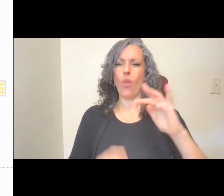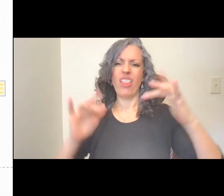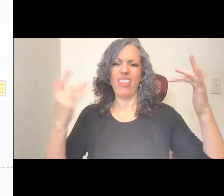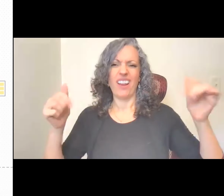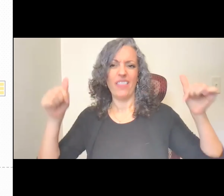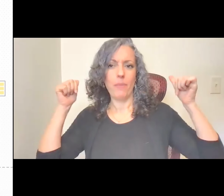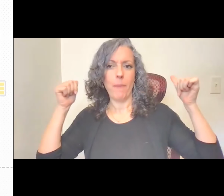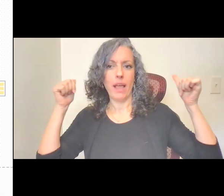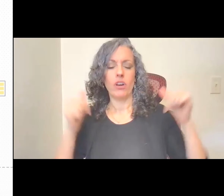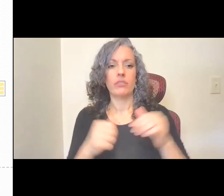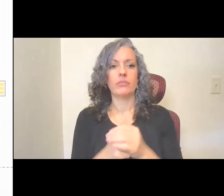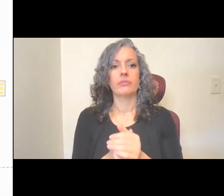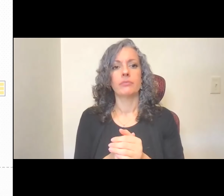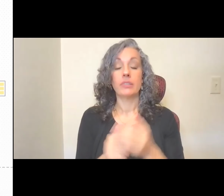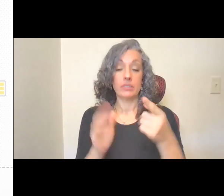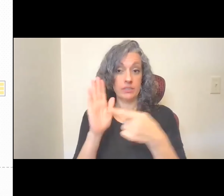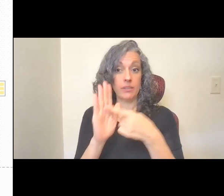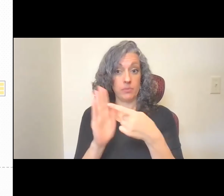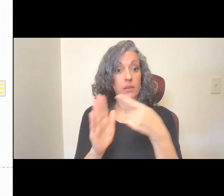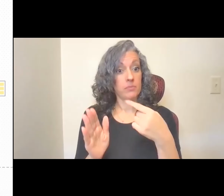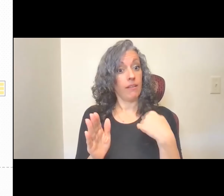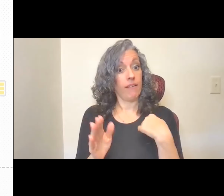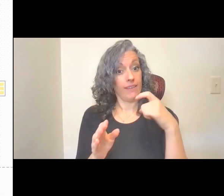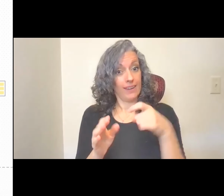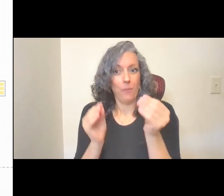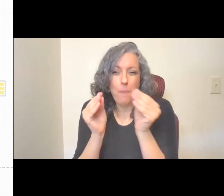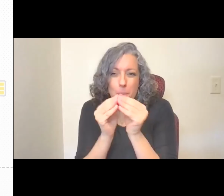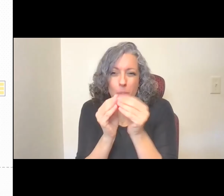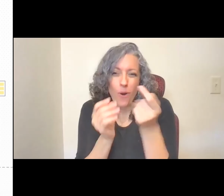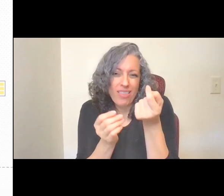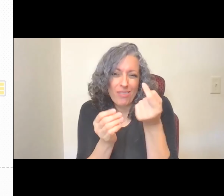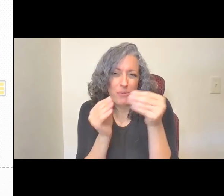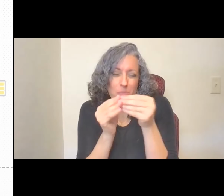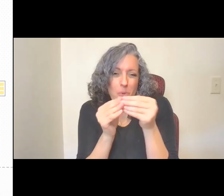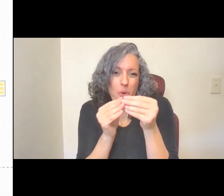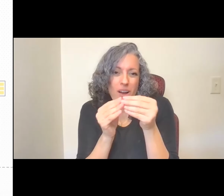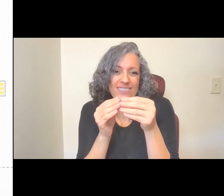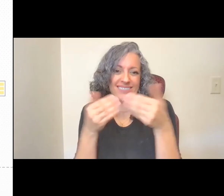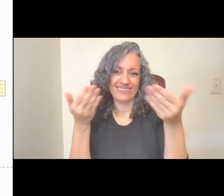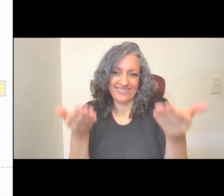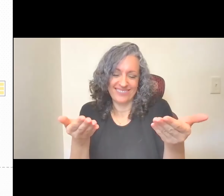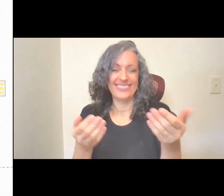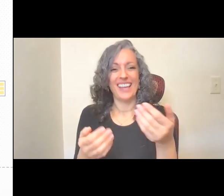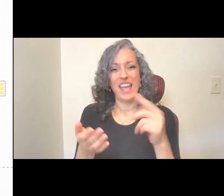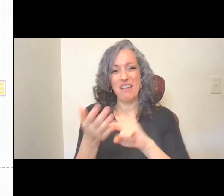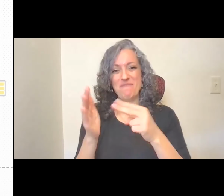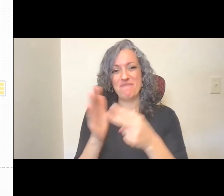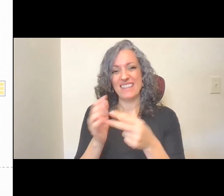Sometimes I need a little bit more and when I need a little bit more I can build a color matrix.